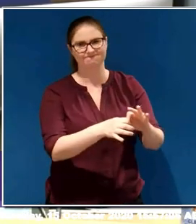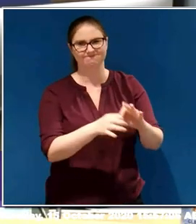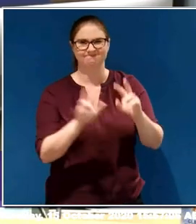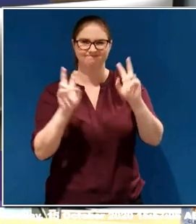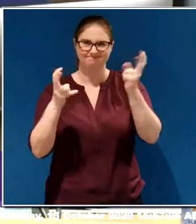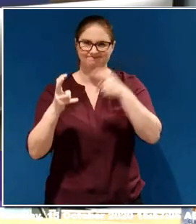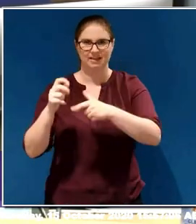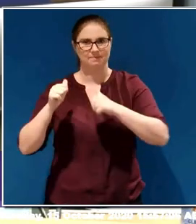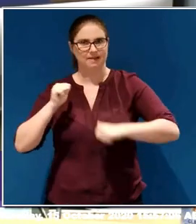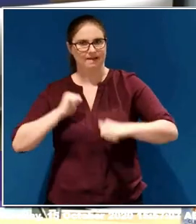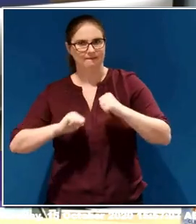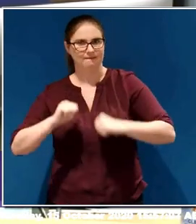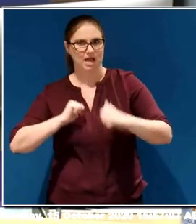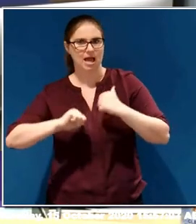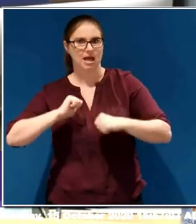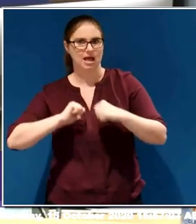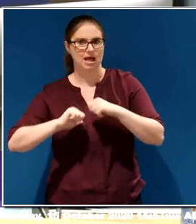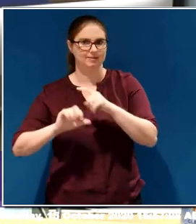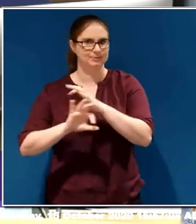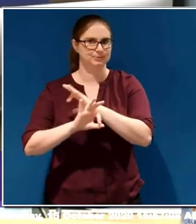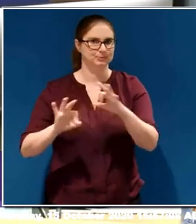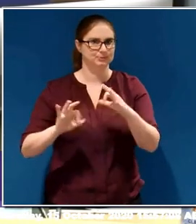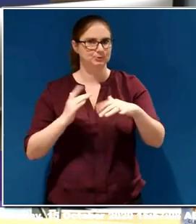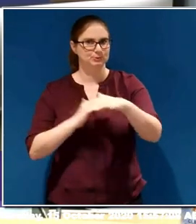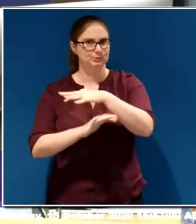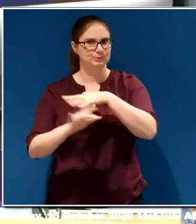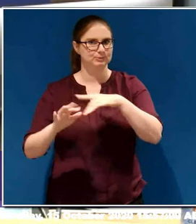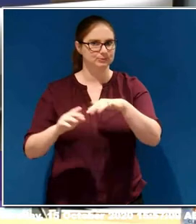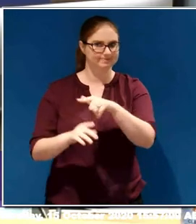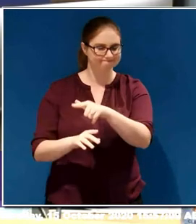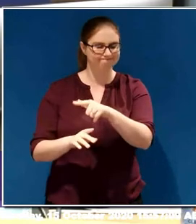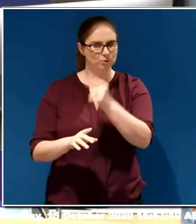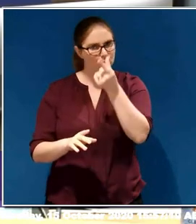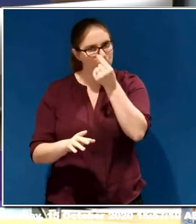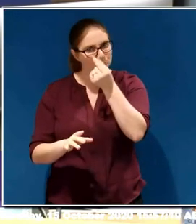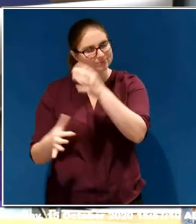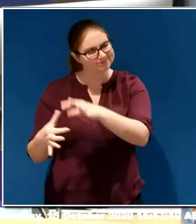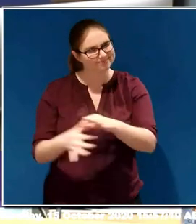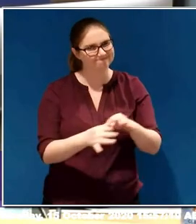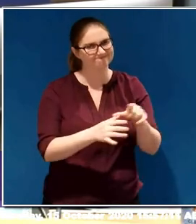juvenile justice and prison but more you were talking about children that you